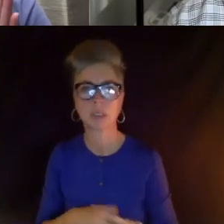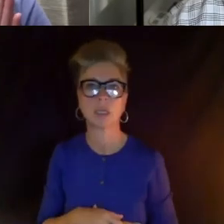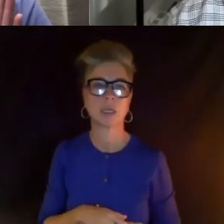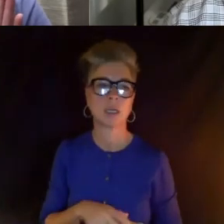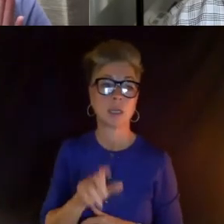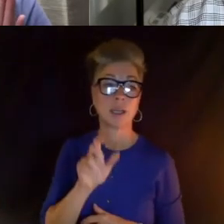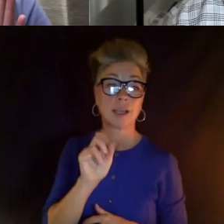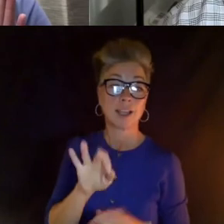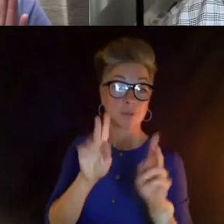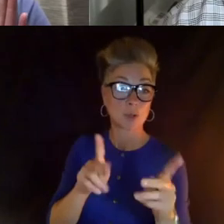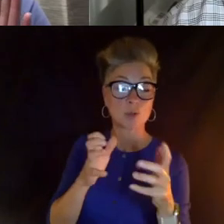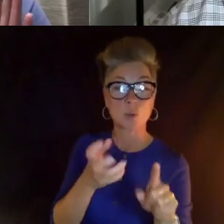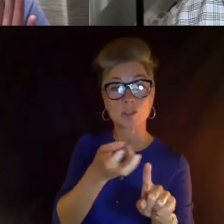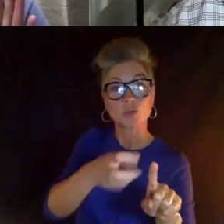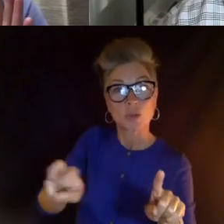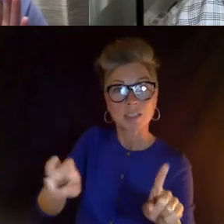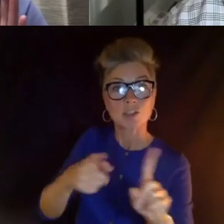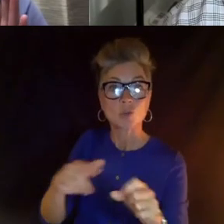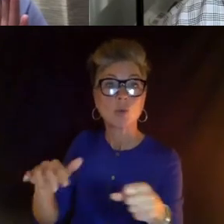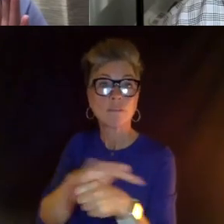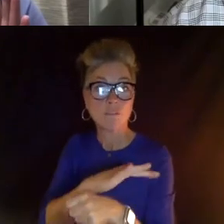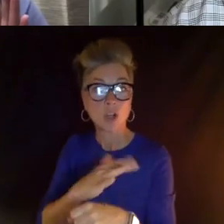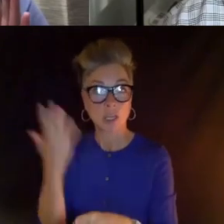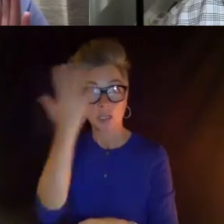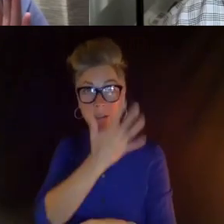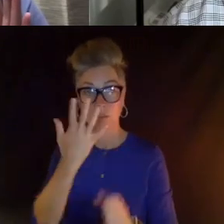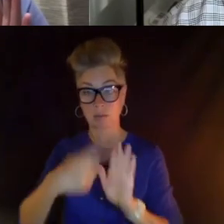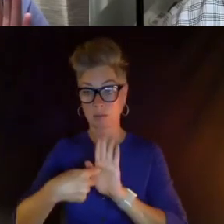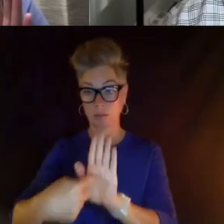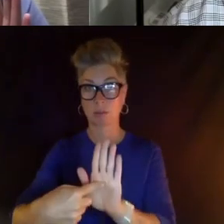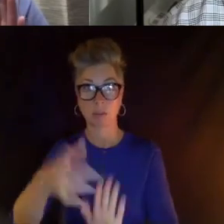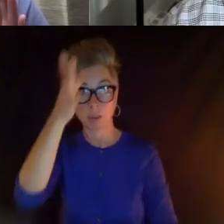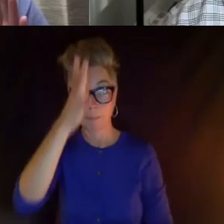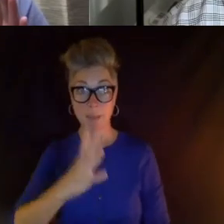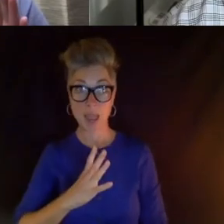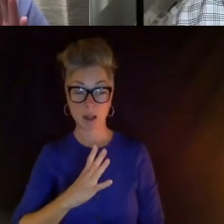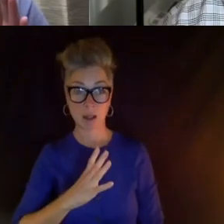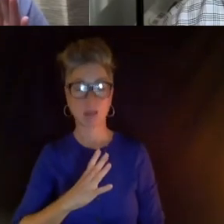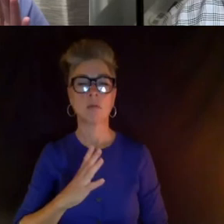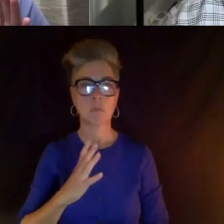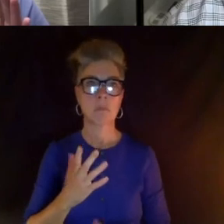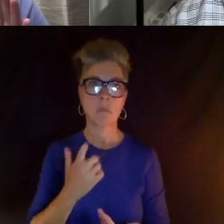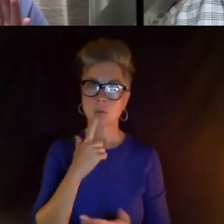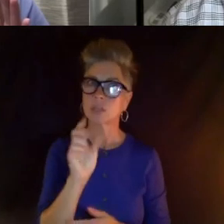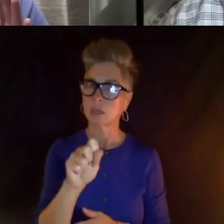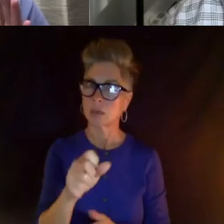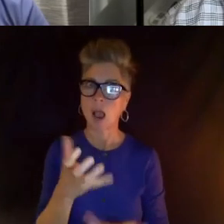to fully male facing, I would say, yes, I want that estrogen to be fully suppressed